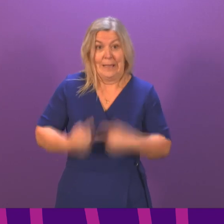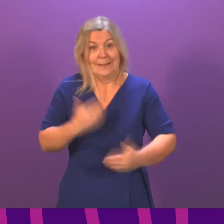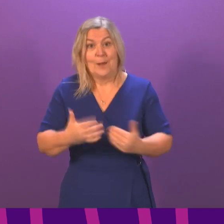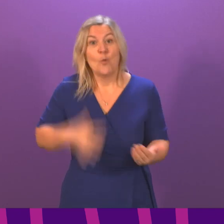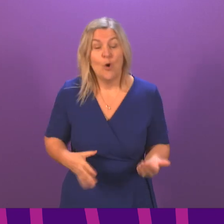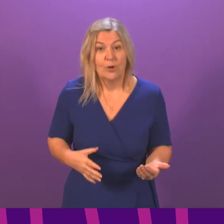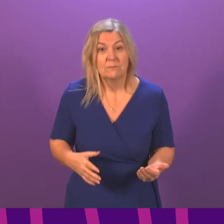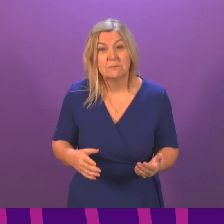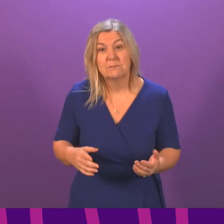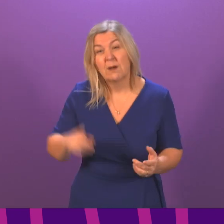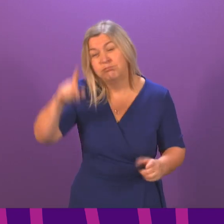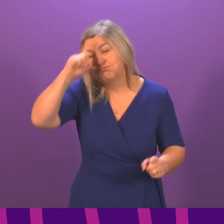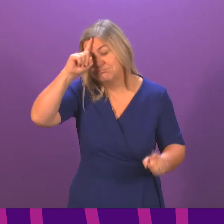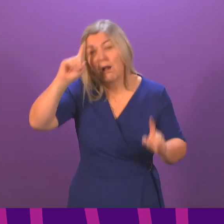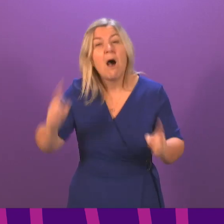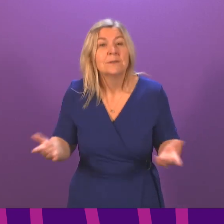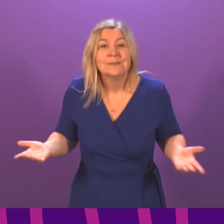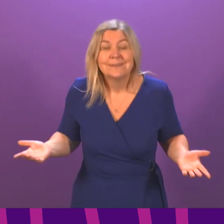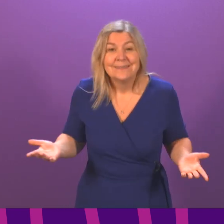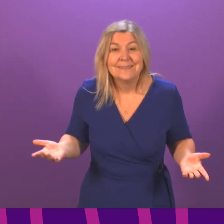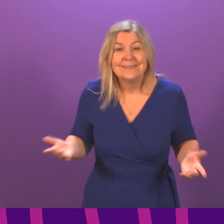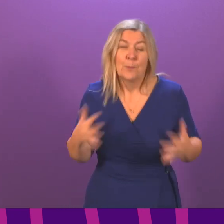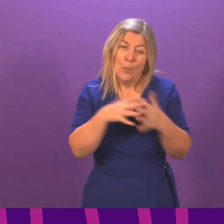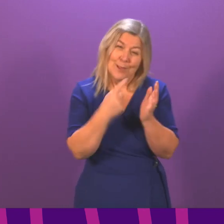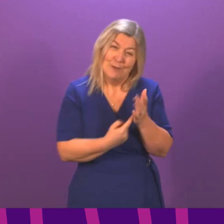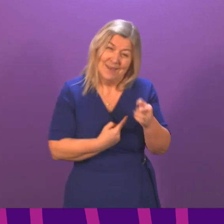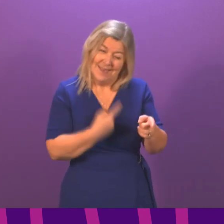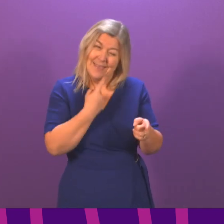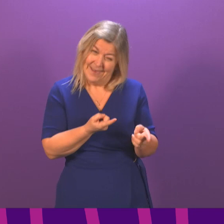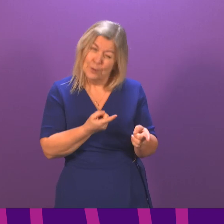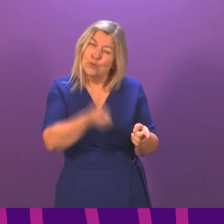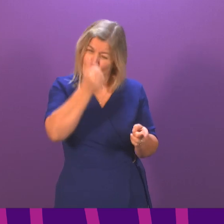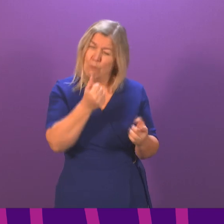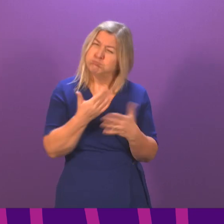However, Willie Rennie is underplaying some of the work that is being done on testing.